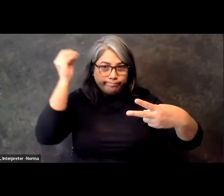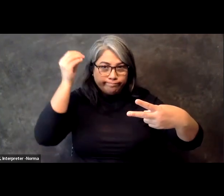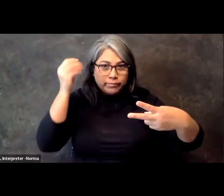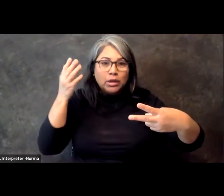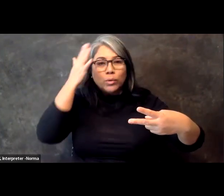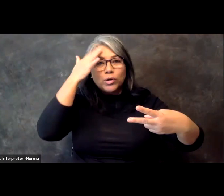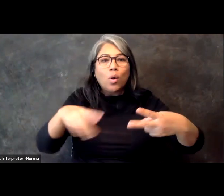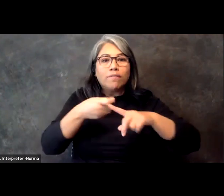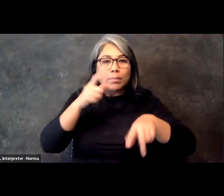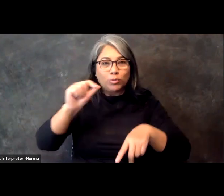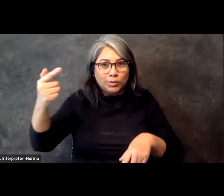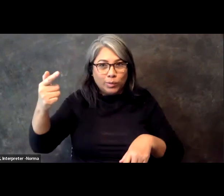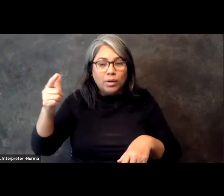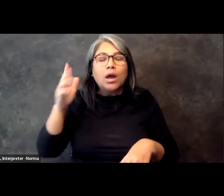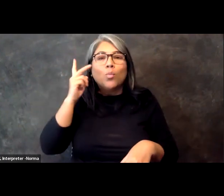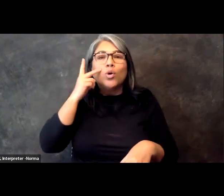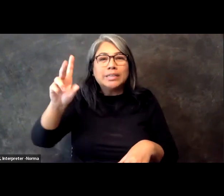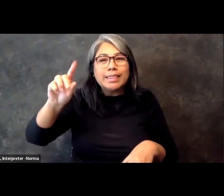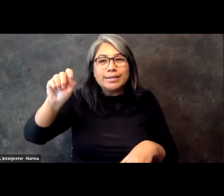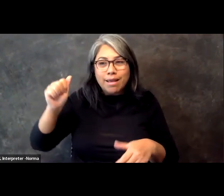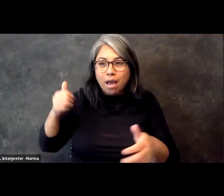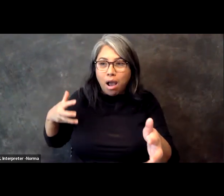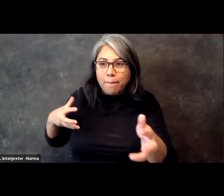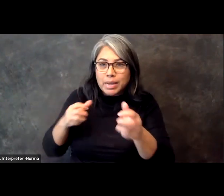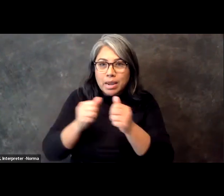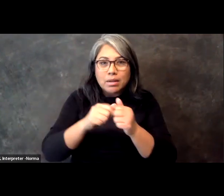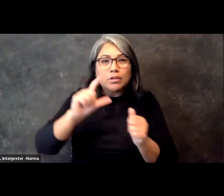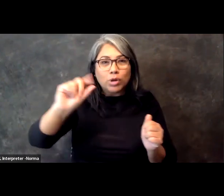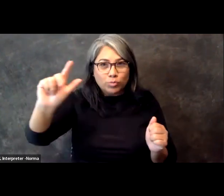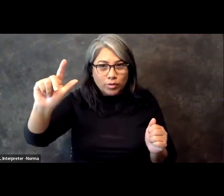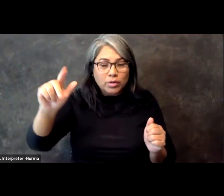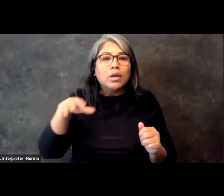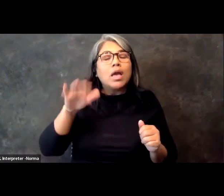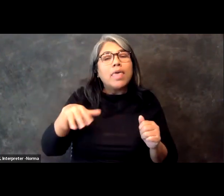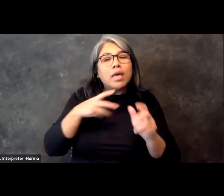although we'll get this data updated from in 2,023. And this tracks with also the census